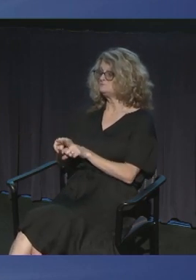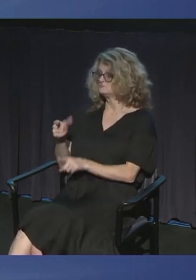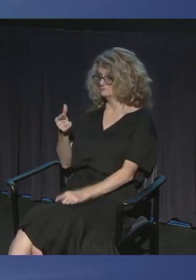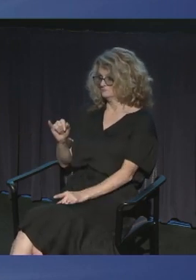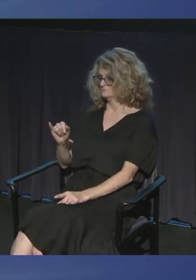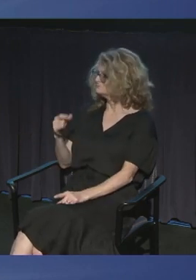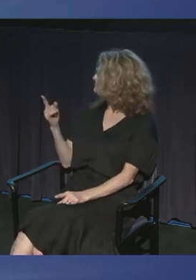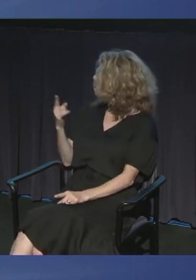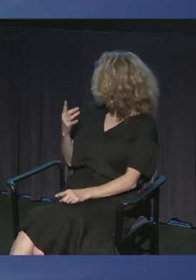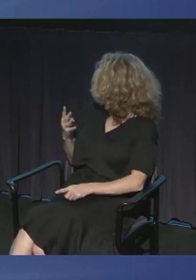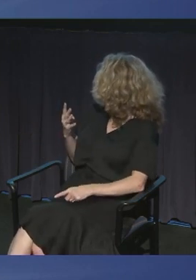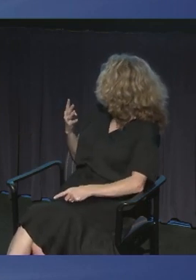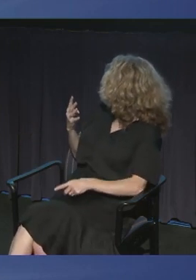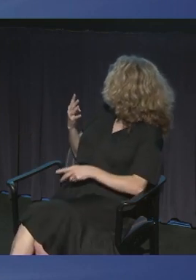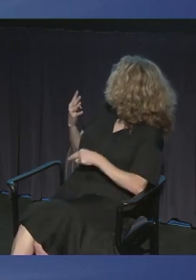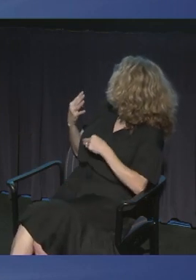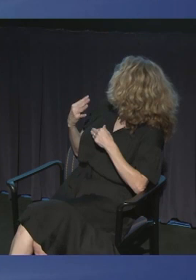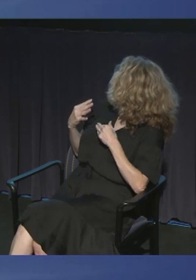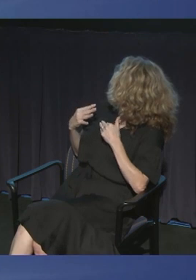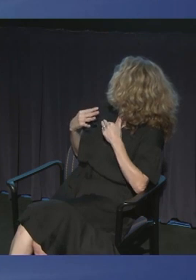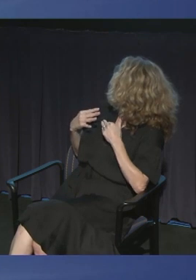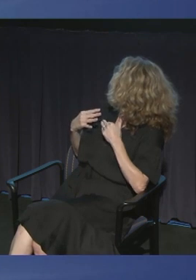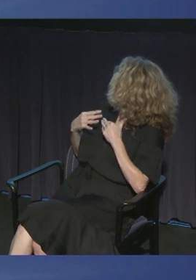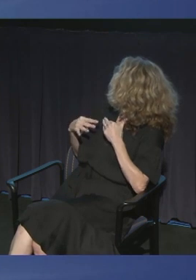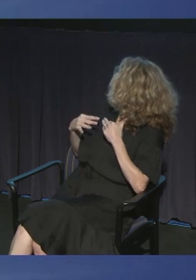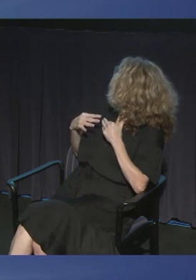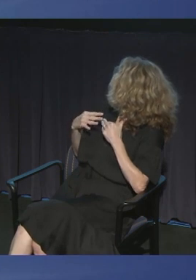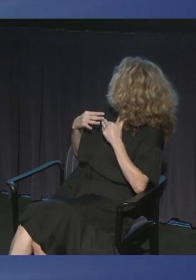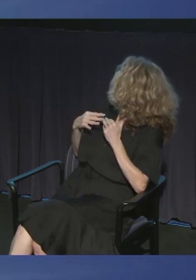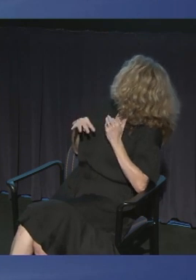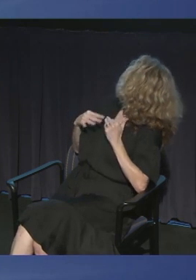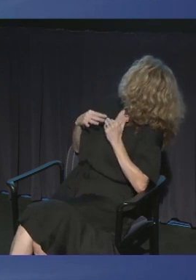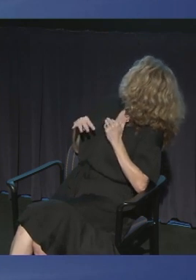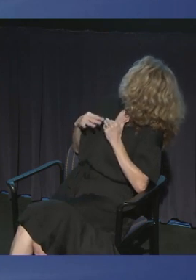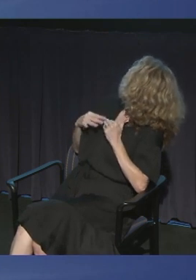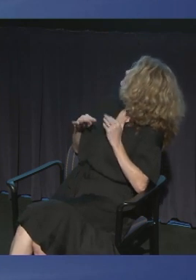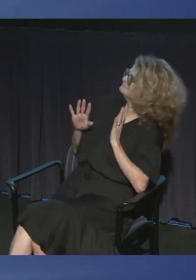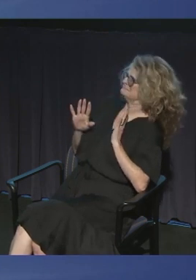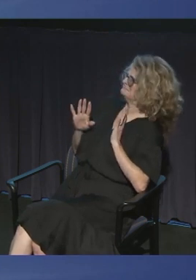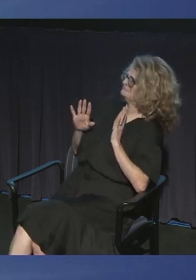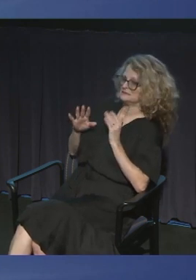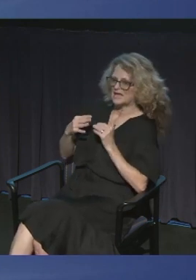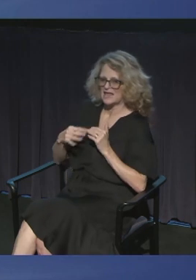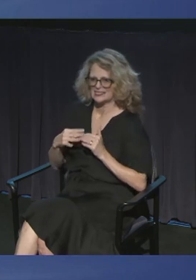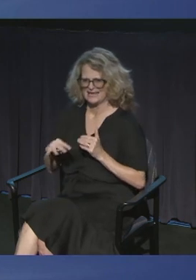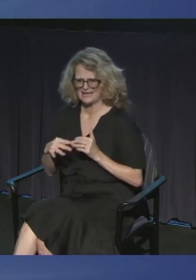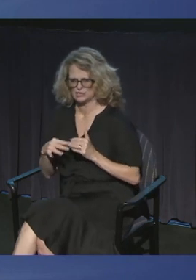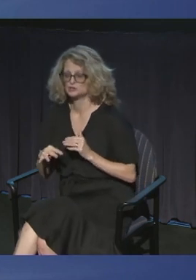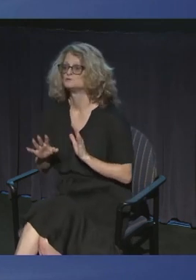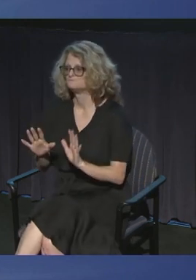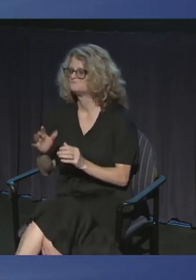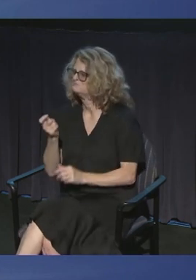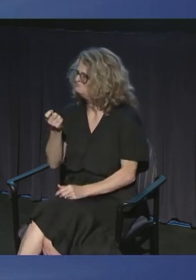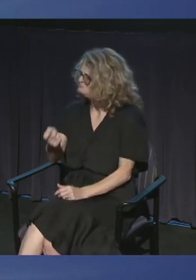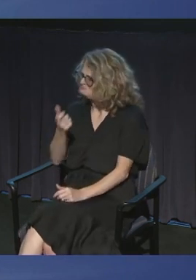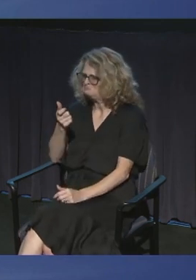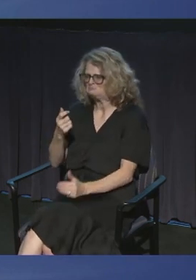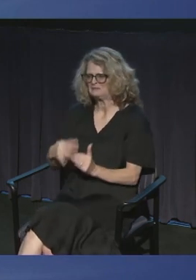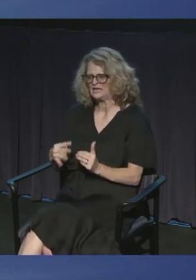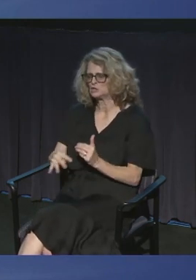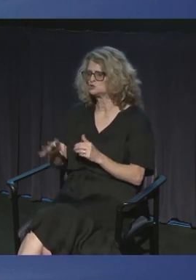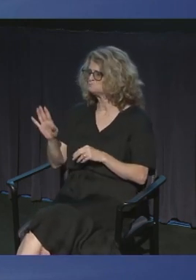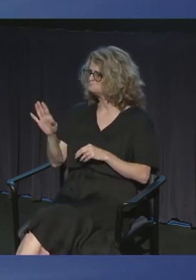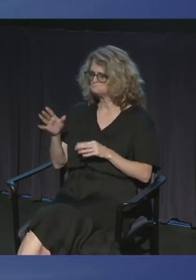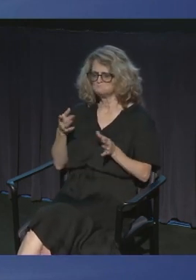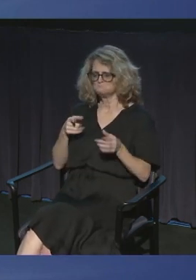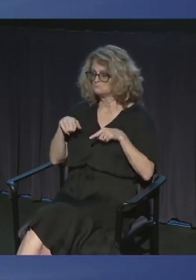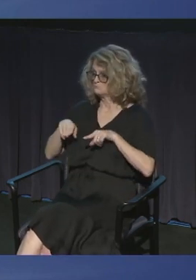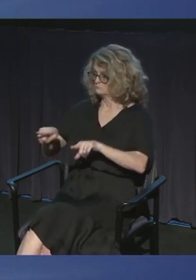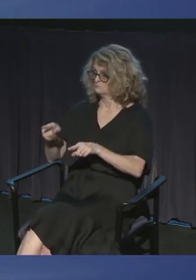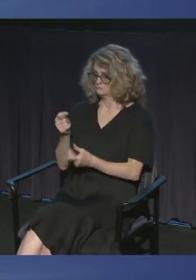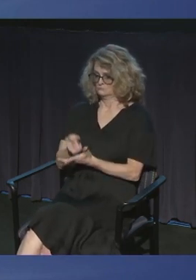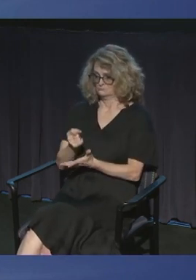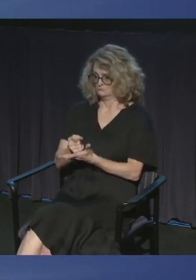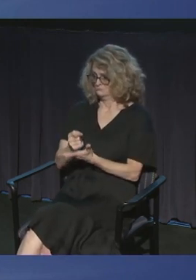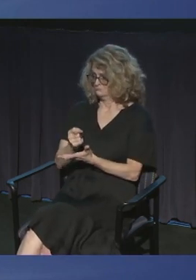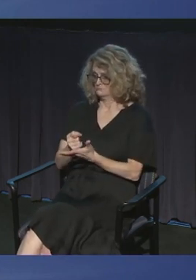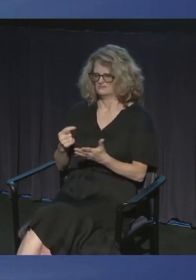MORE GENERATIVE SYSTEM -- ALSO